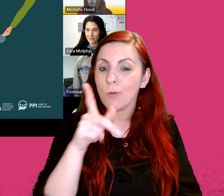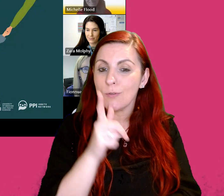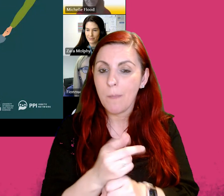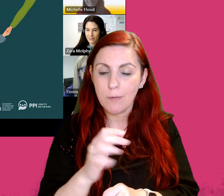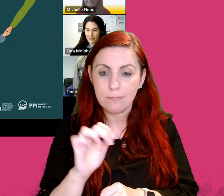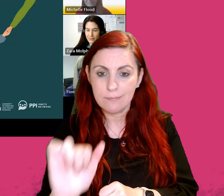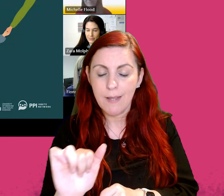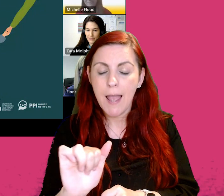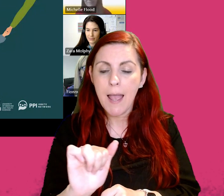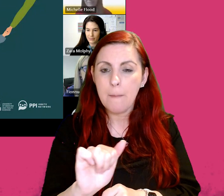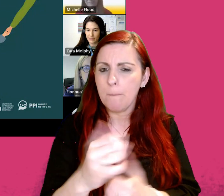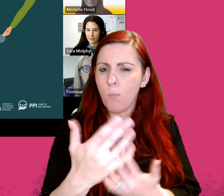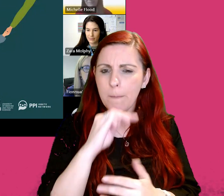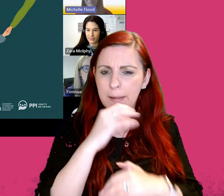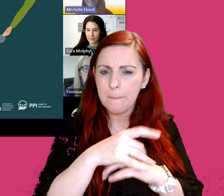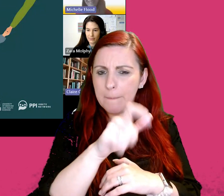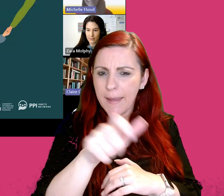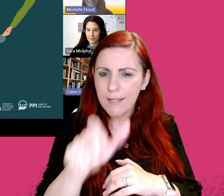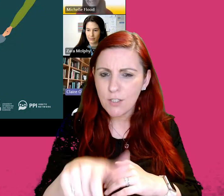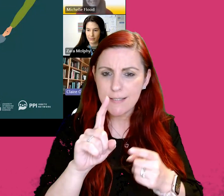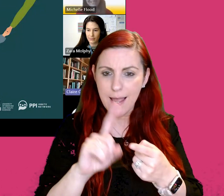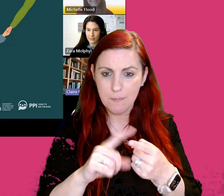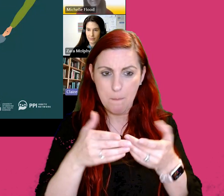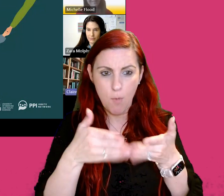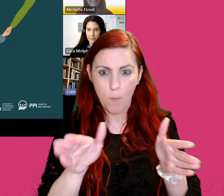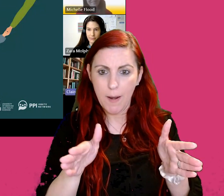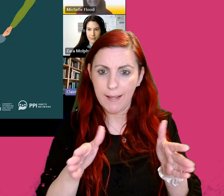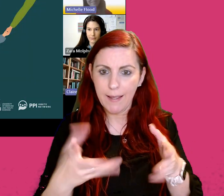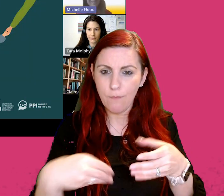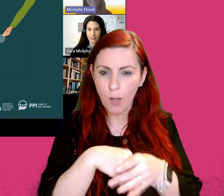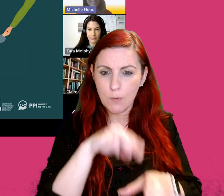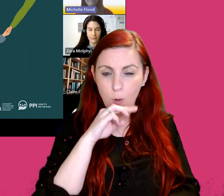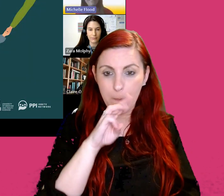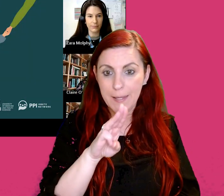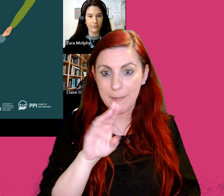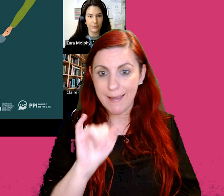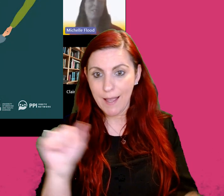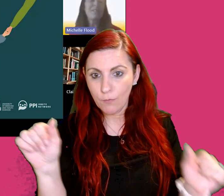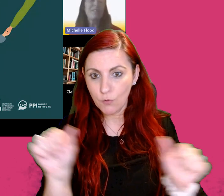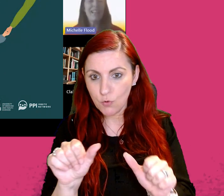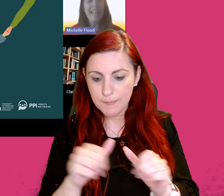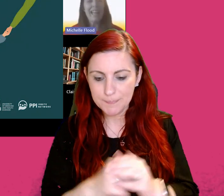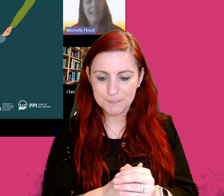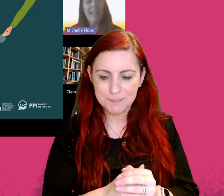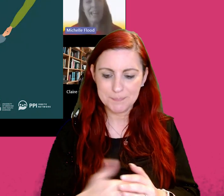public involvement or PPI so thank you Michelle take it away right thanks so much Claire so I'm